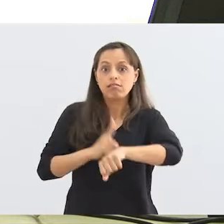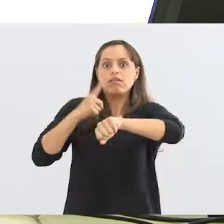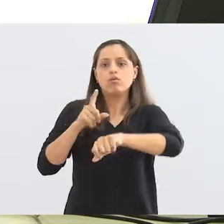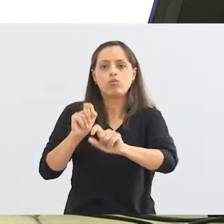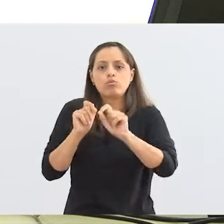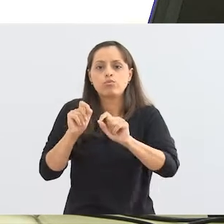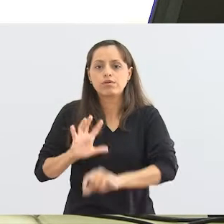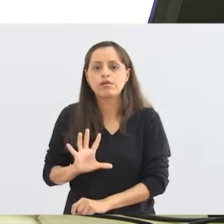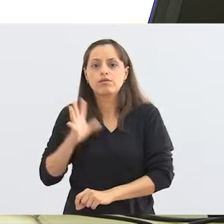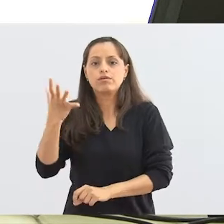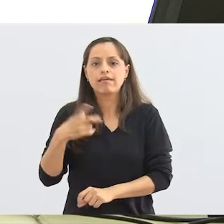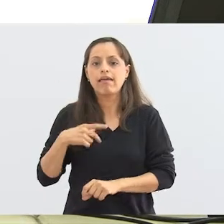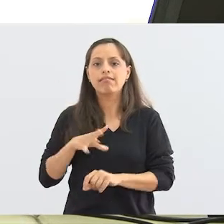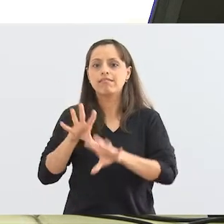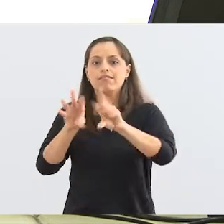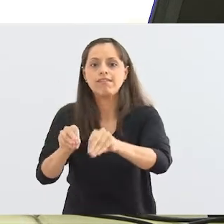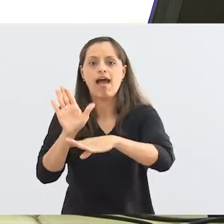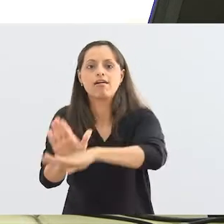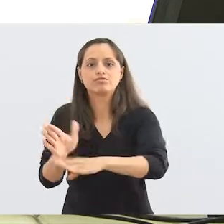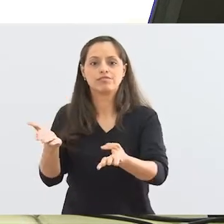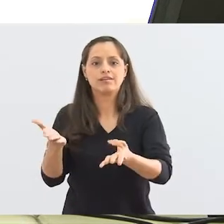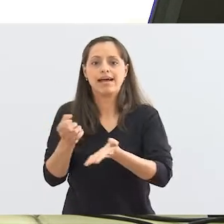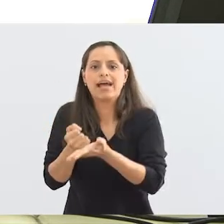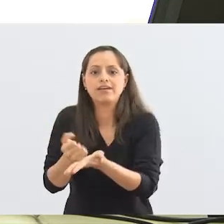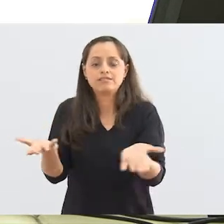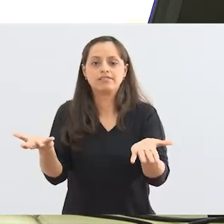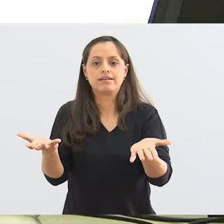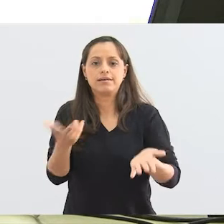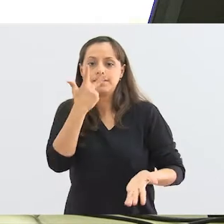This autonomy issue, for example, is not very clear.